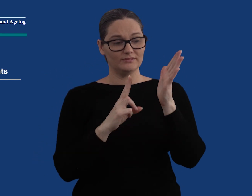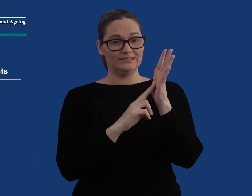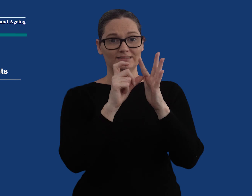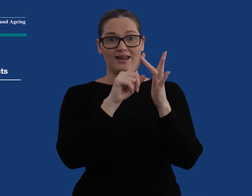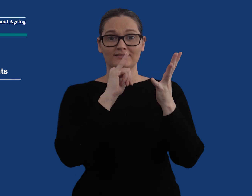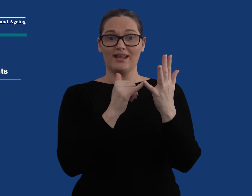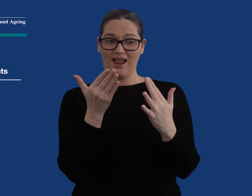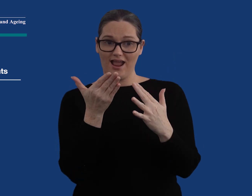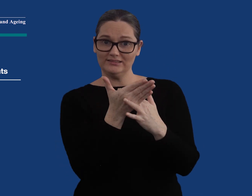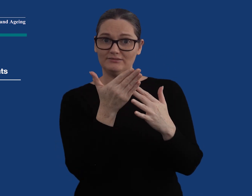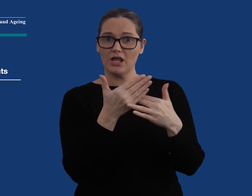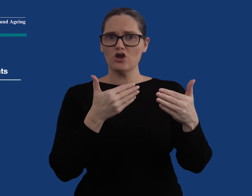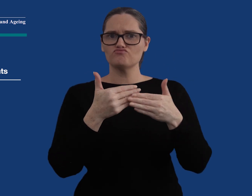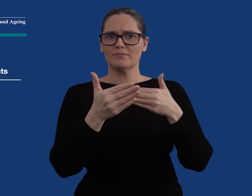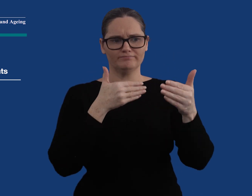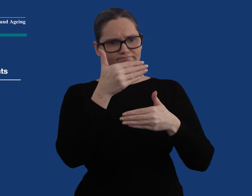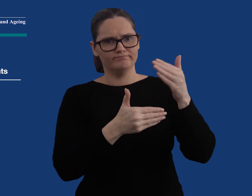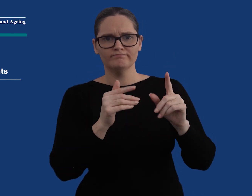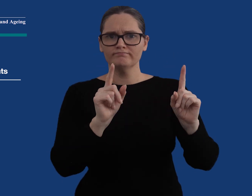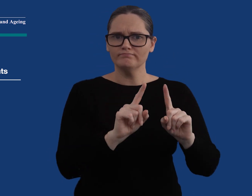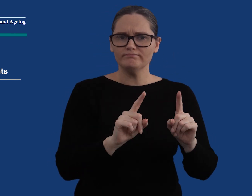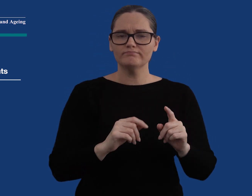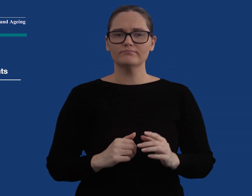NDIS access arrangements